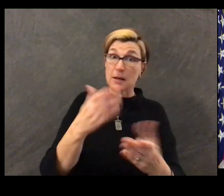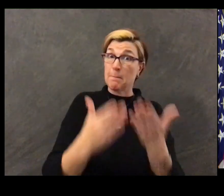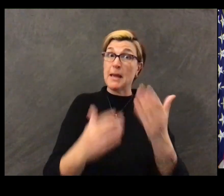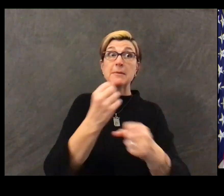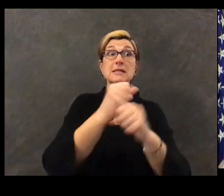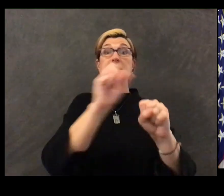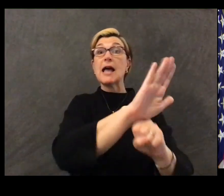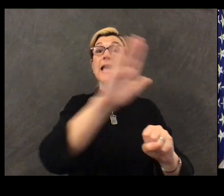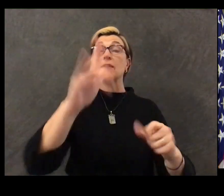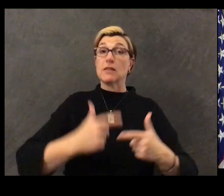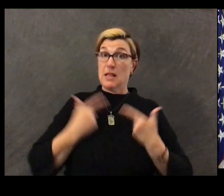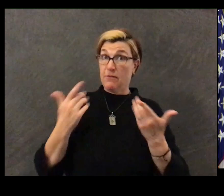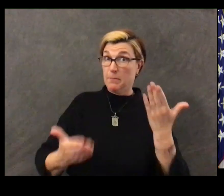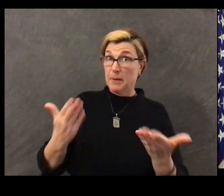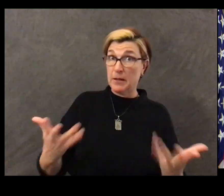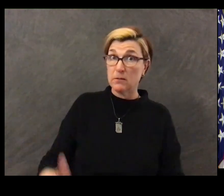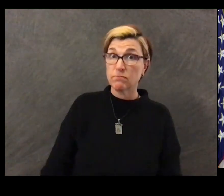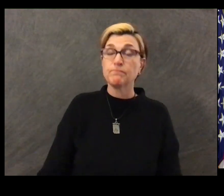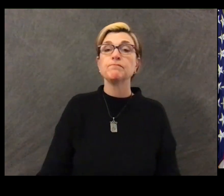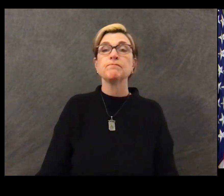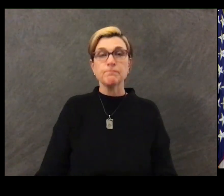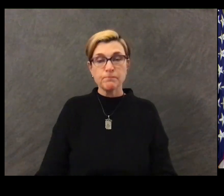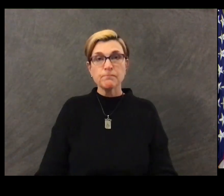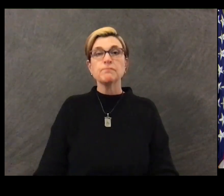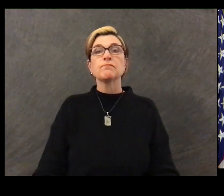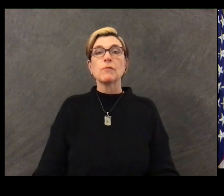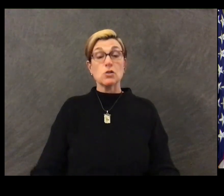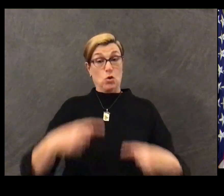fellow citizens we will safeguard our families care for our neighbors heal the